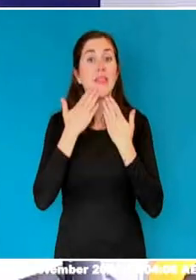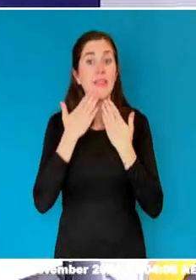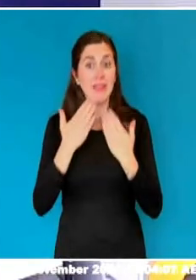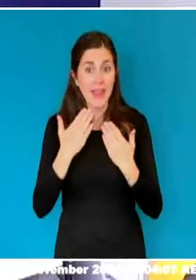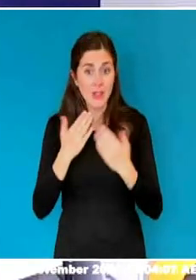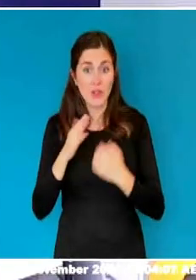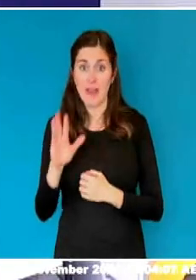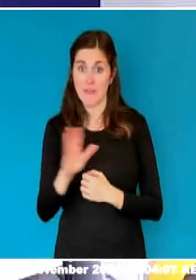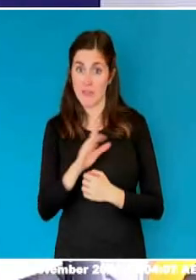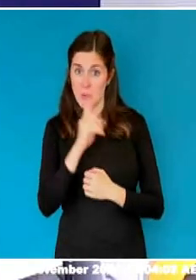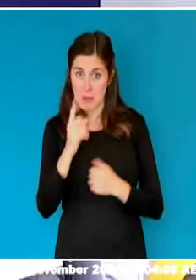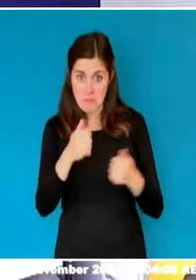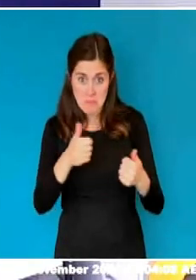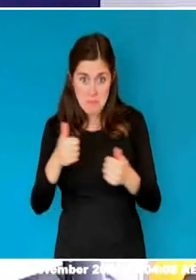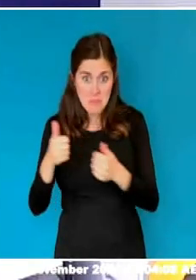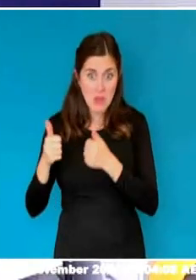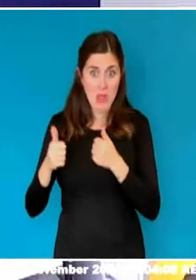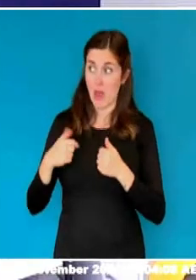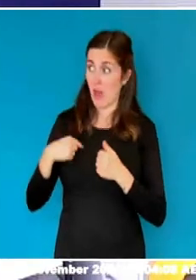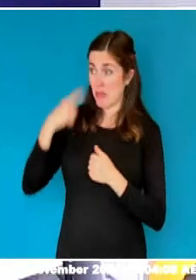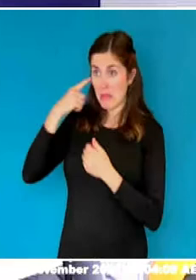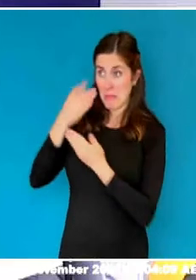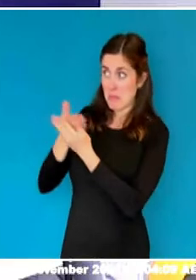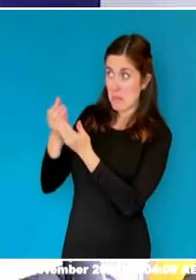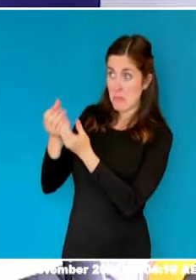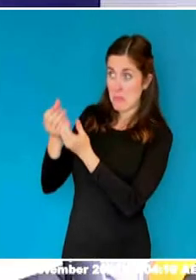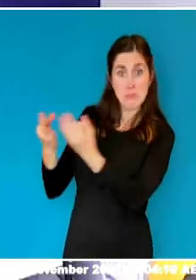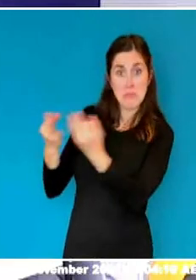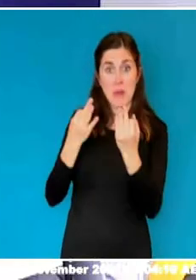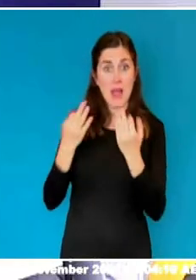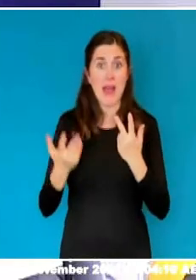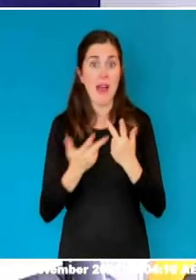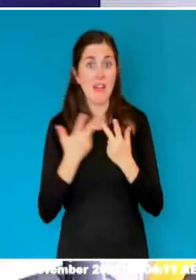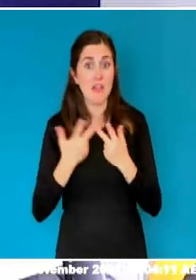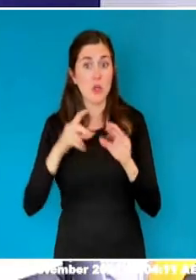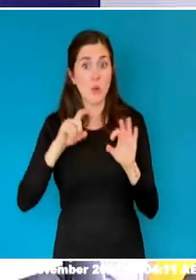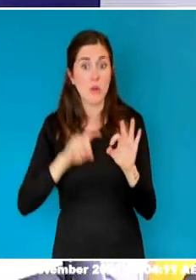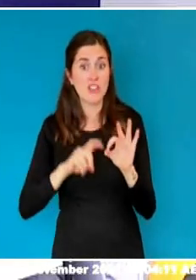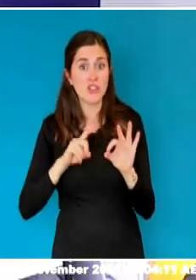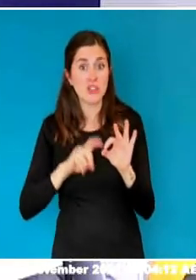I understand that nobody will wish to ask any questions of the group, so thank you very